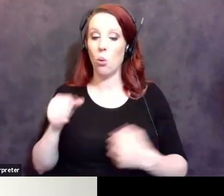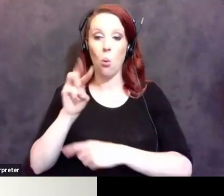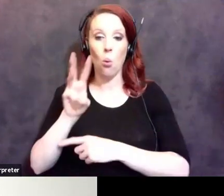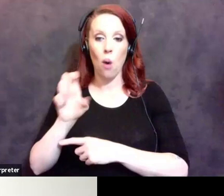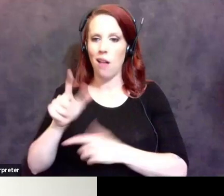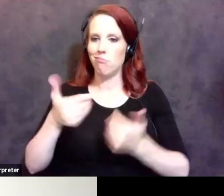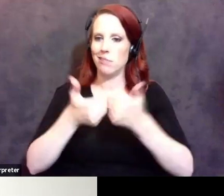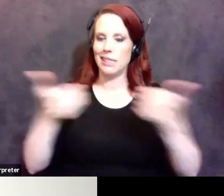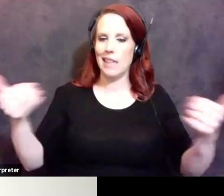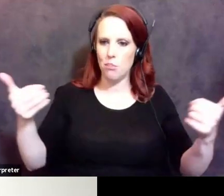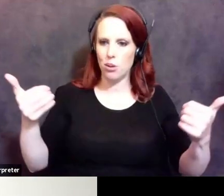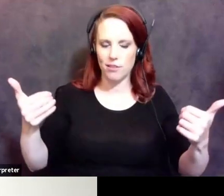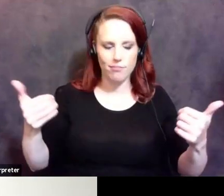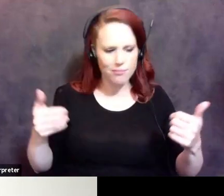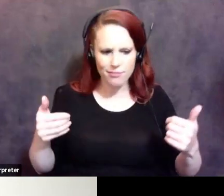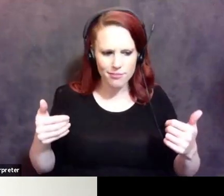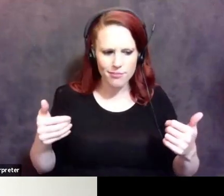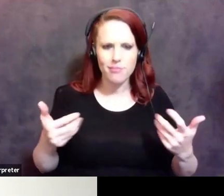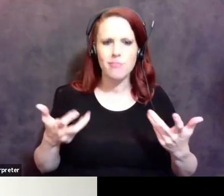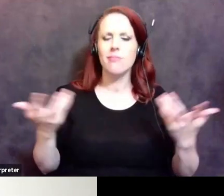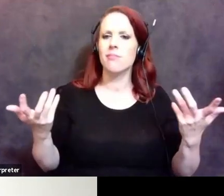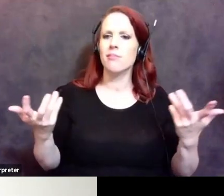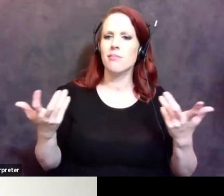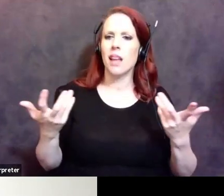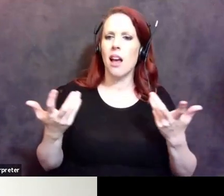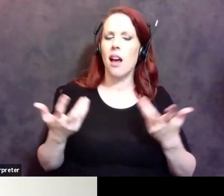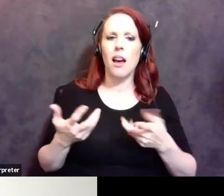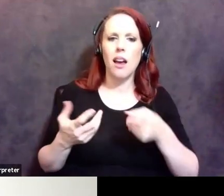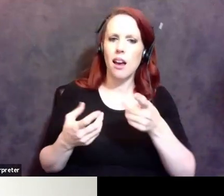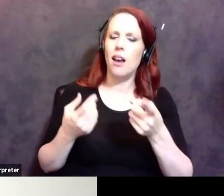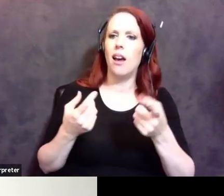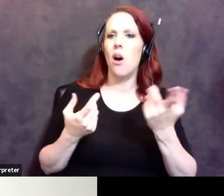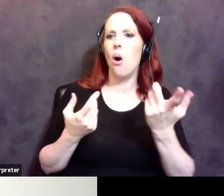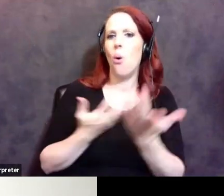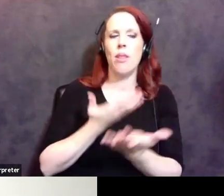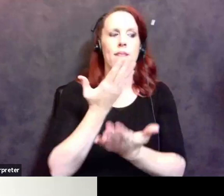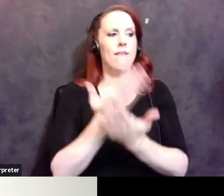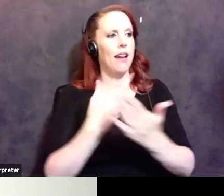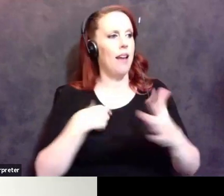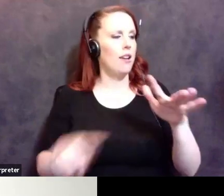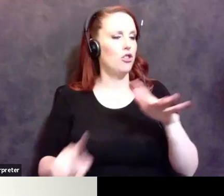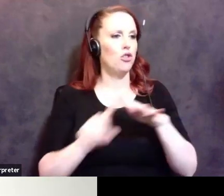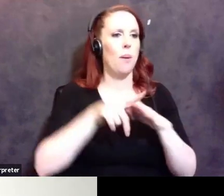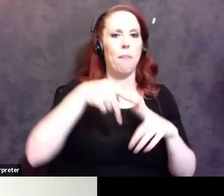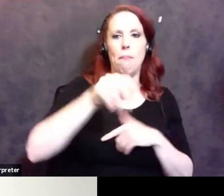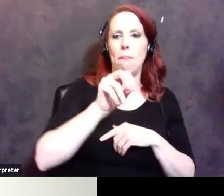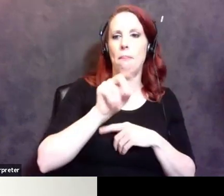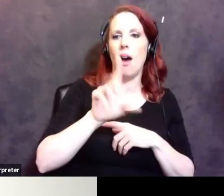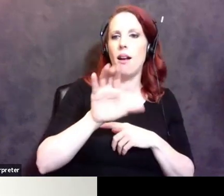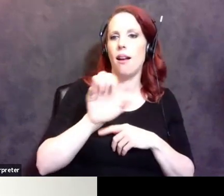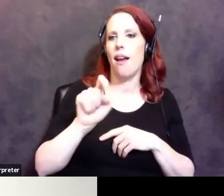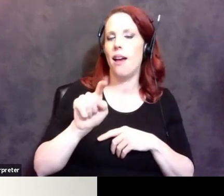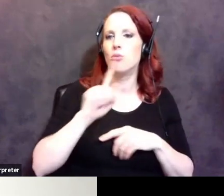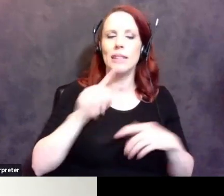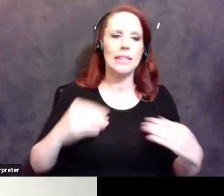are not inspiration porn, that aren't like the fact that I showed up to this podcast is so inspiring you know...